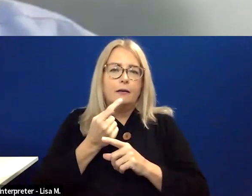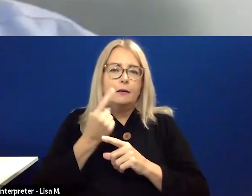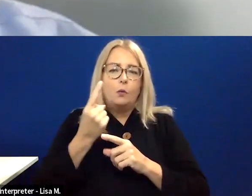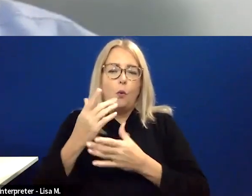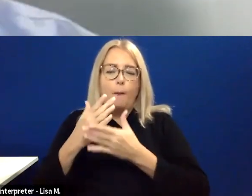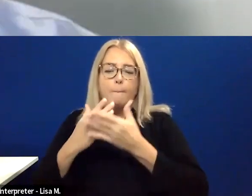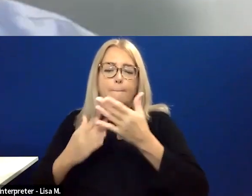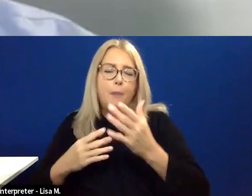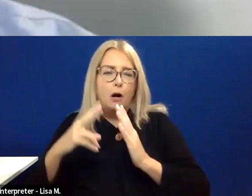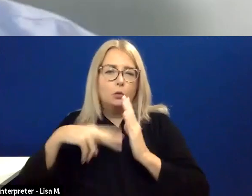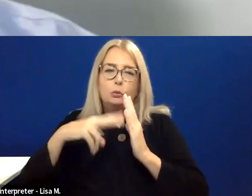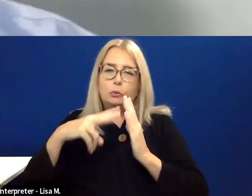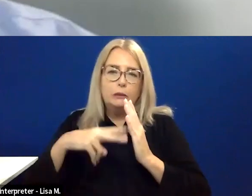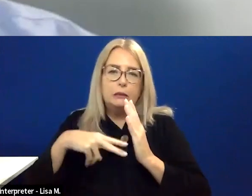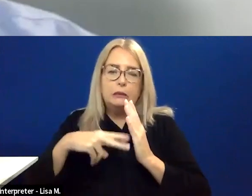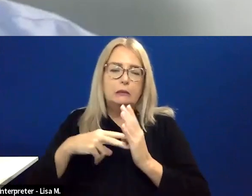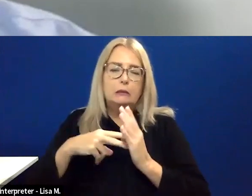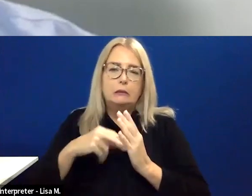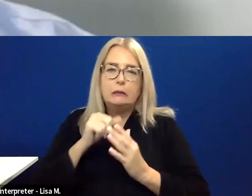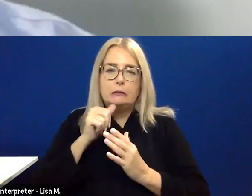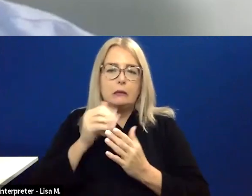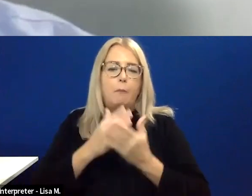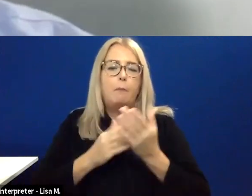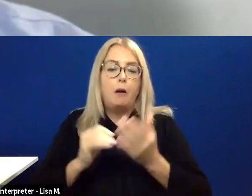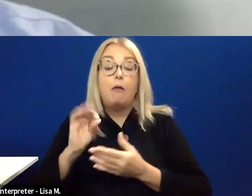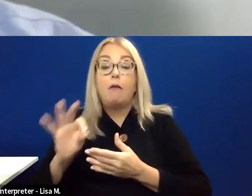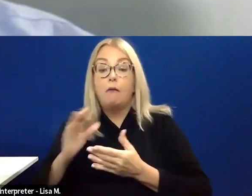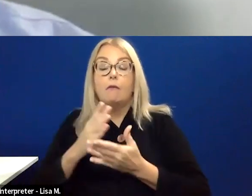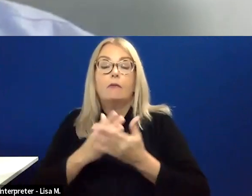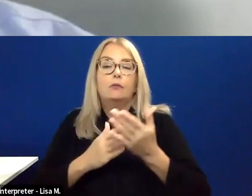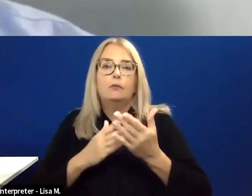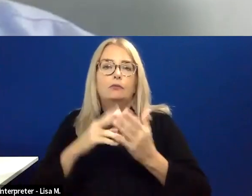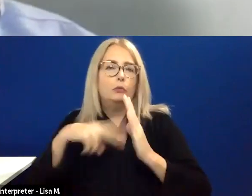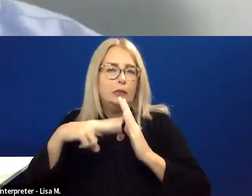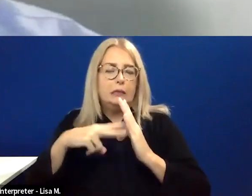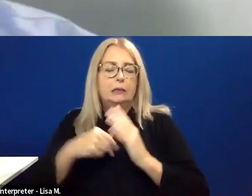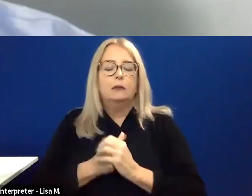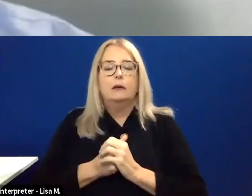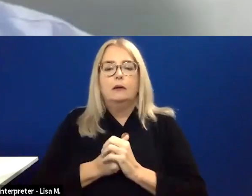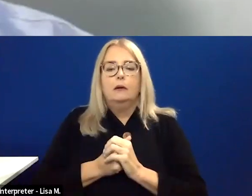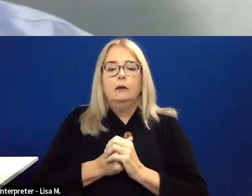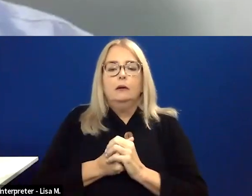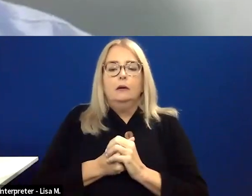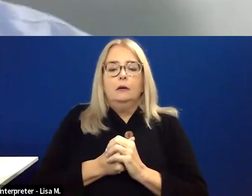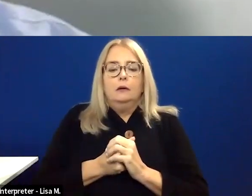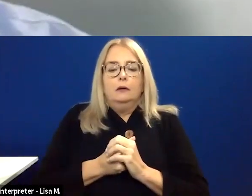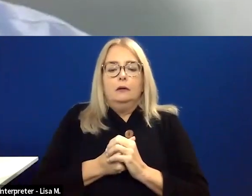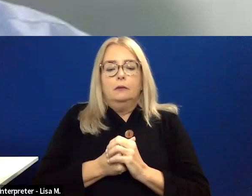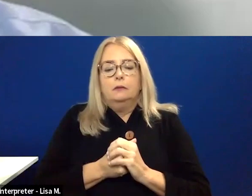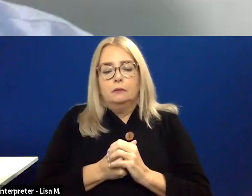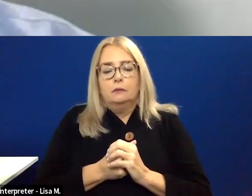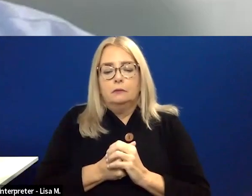um I mean I think that the the the reading panel that that graphics that's come out of there that's